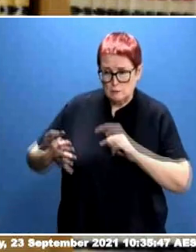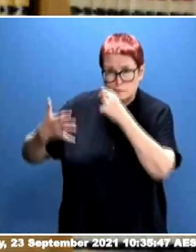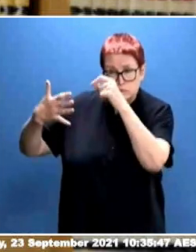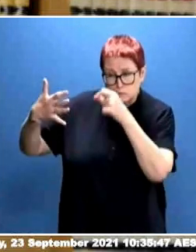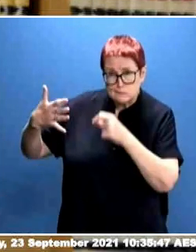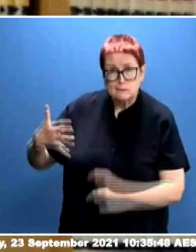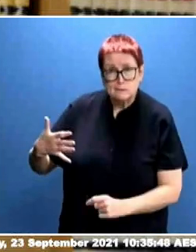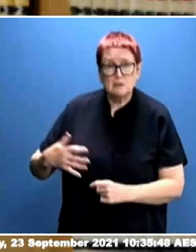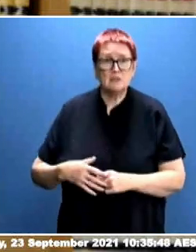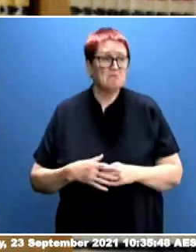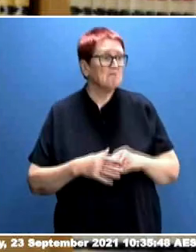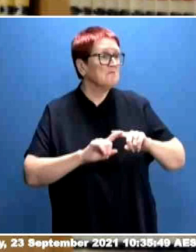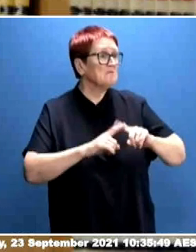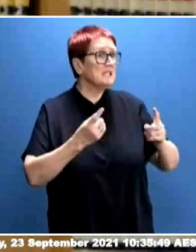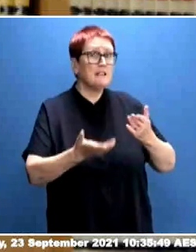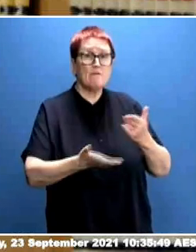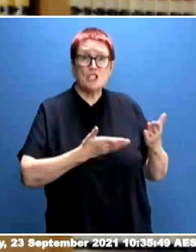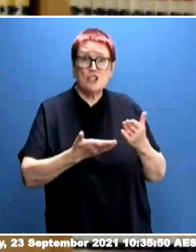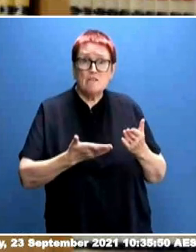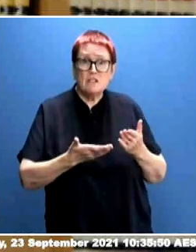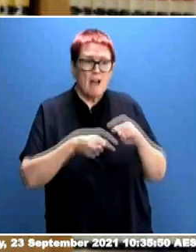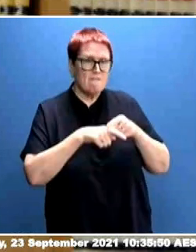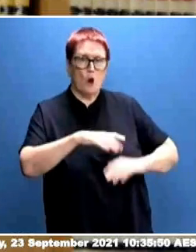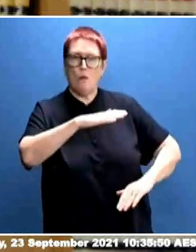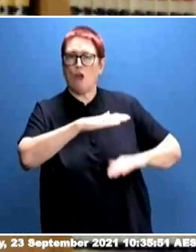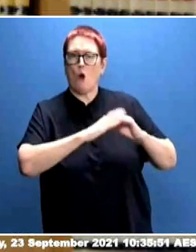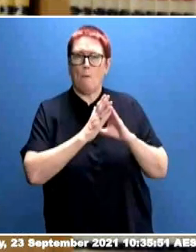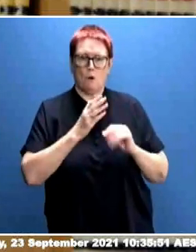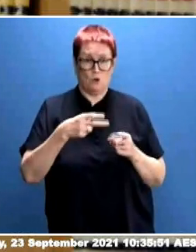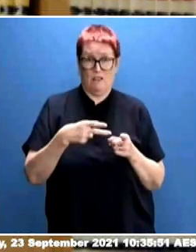In other services they use the entire framework when they're measuring change for a child;